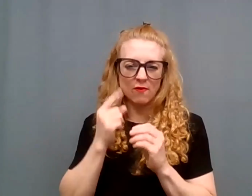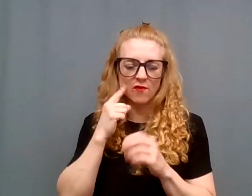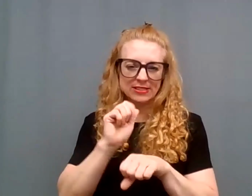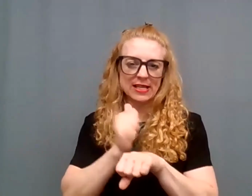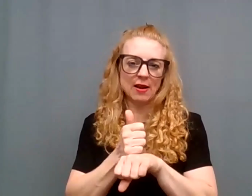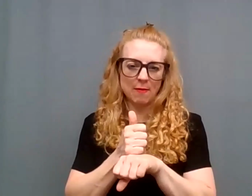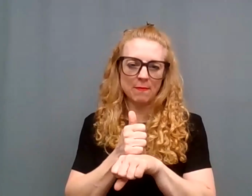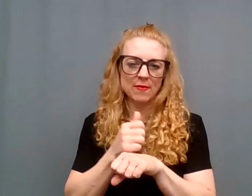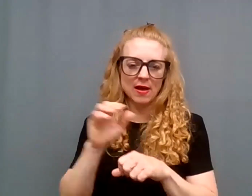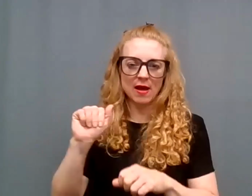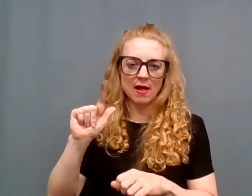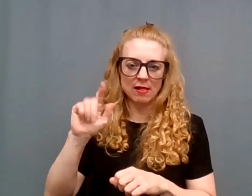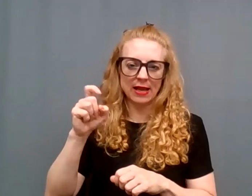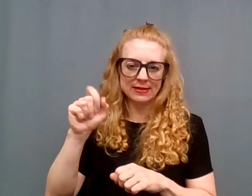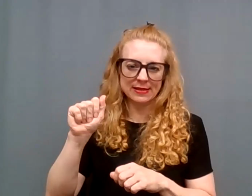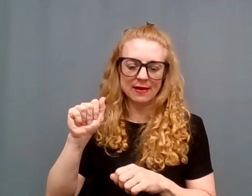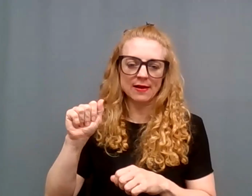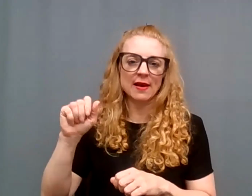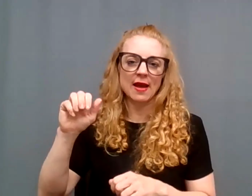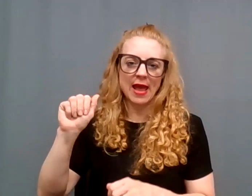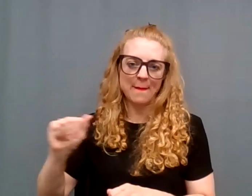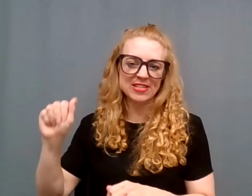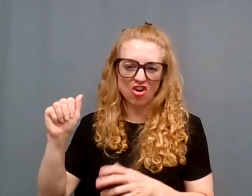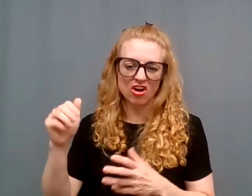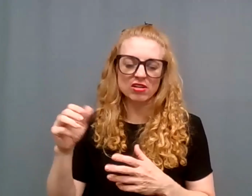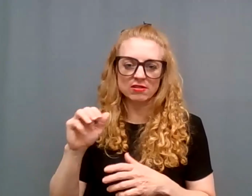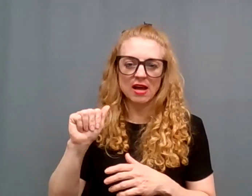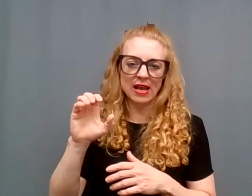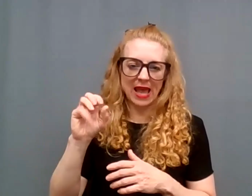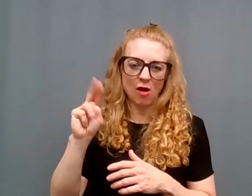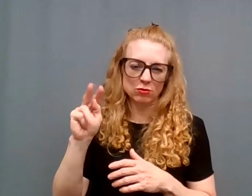the Alexa Amazon account it's not Alexa account it's an Amazon account so you go through the whole